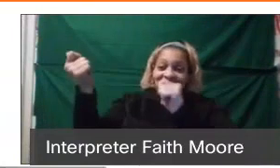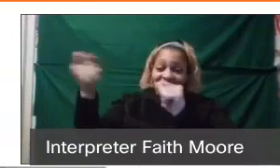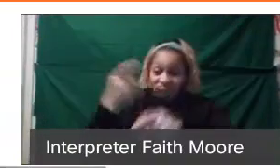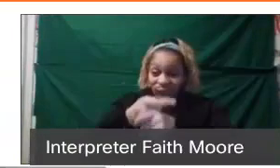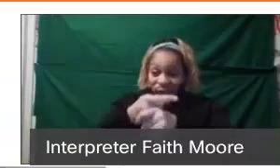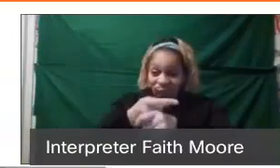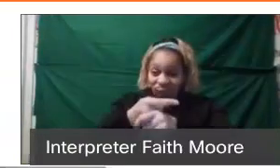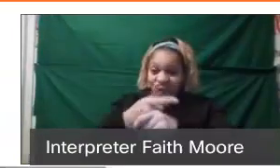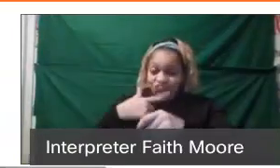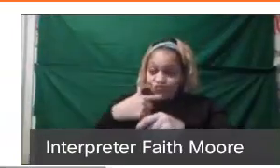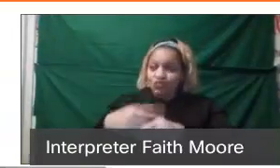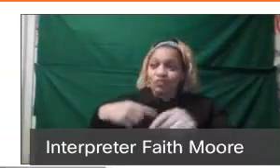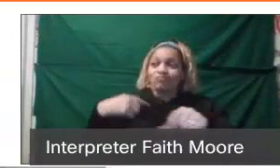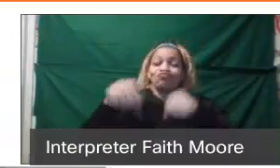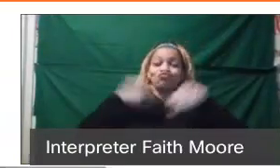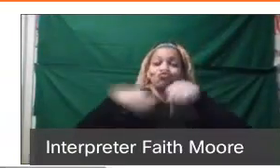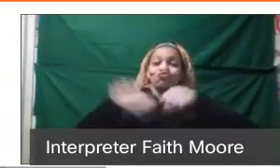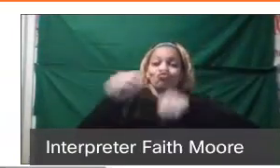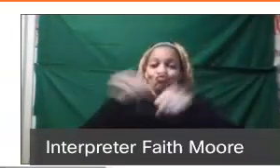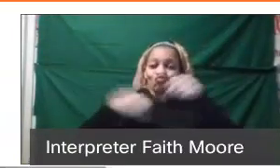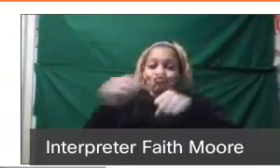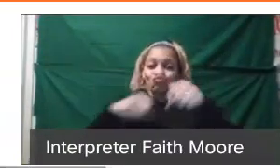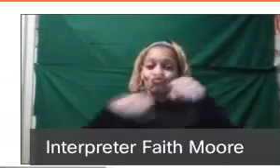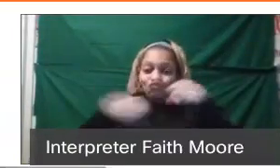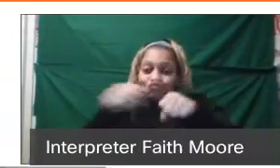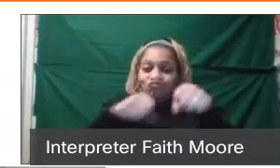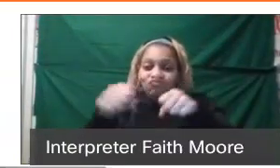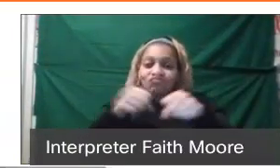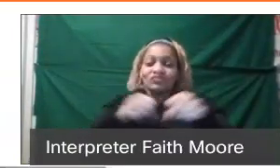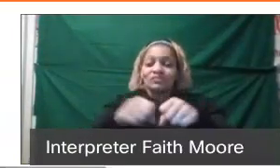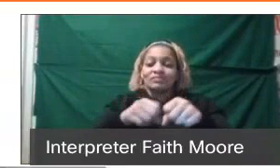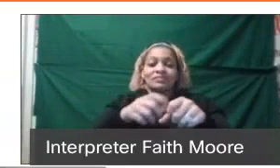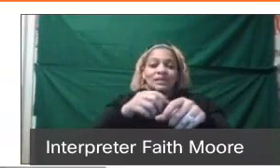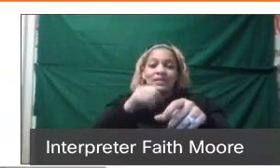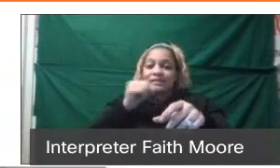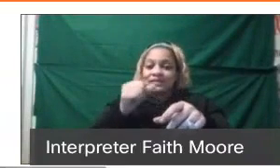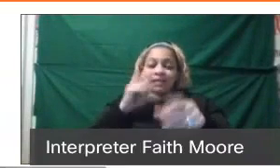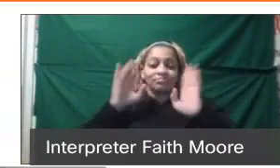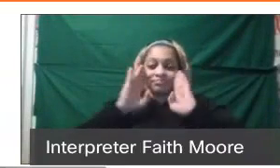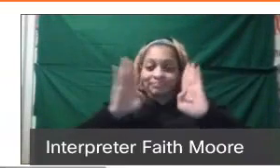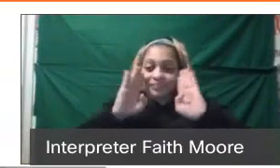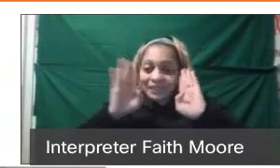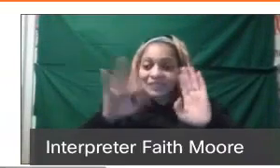And pedestrians may have come up in the rear and not really ever been in your field of view.